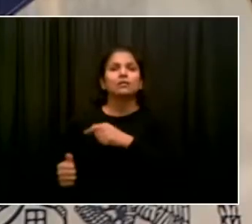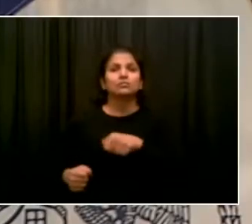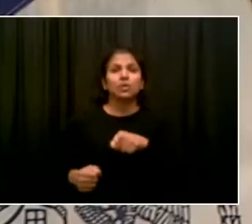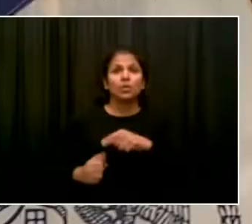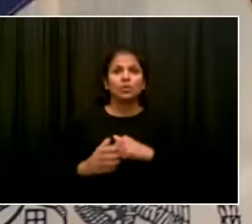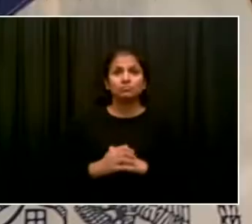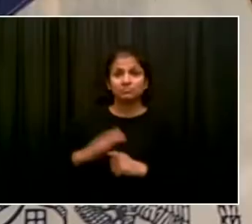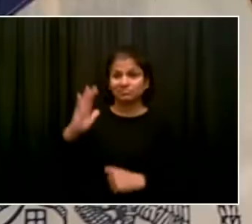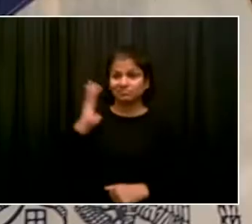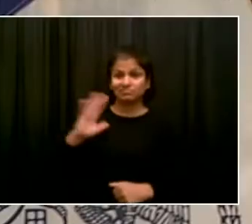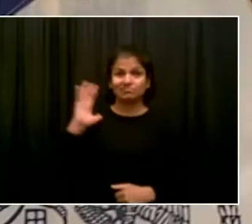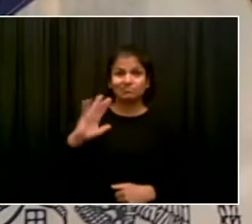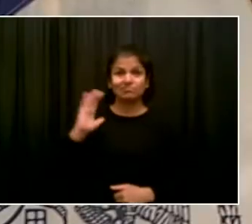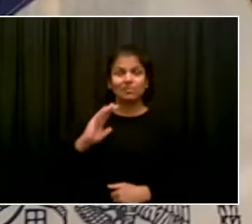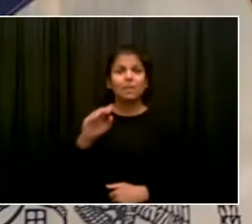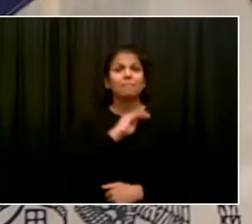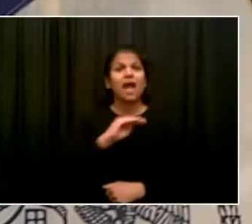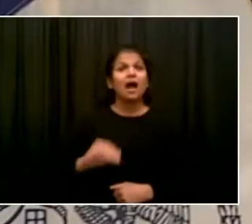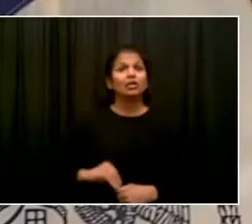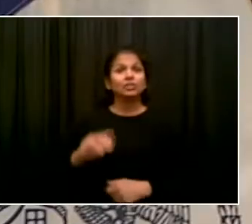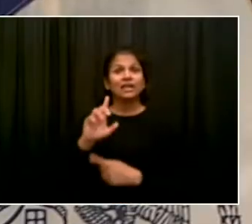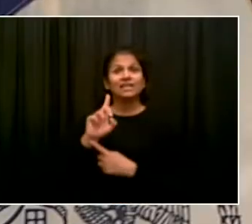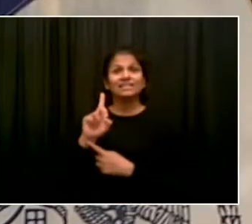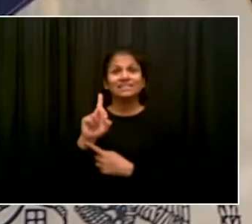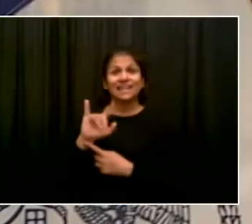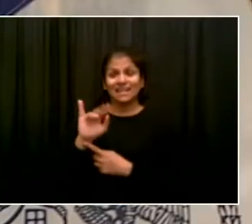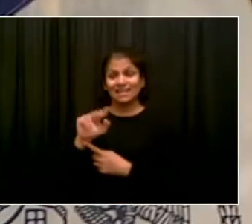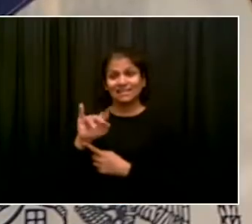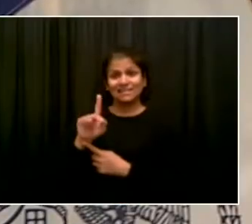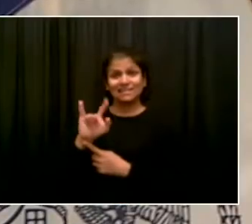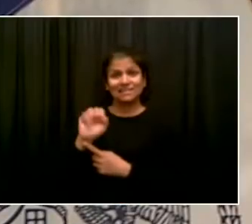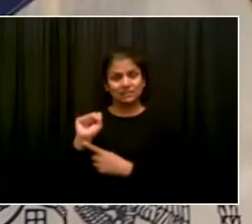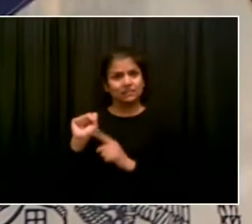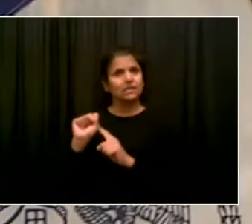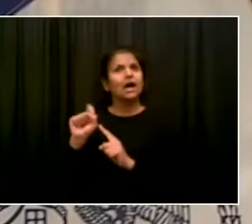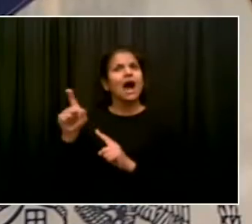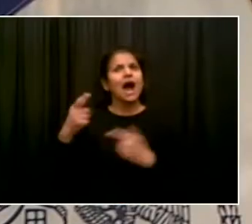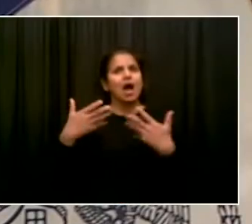PARTICULAR ALIGNME,NT WHEN I SERVED WITH DAVID DINKINS THERE WAS A